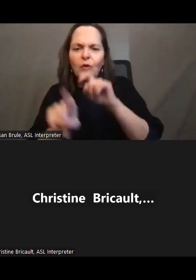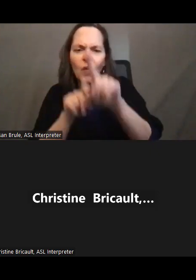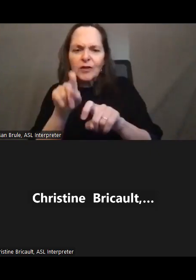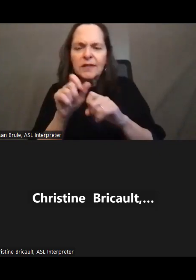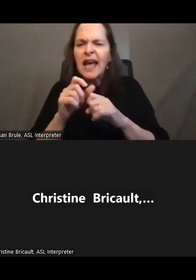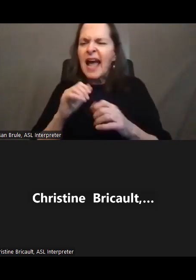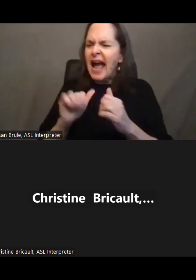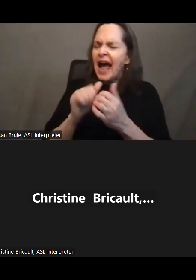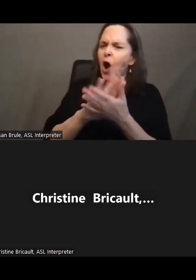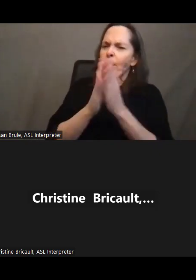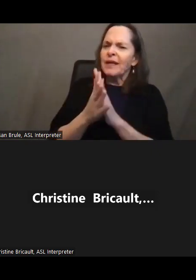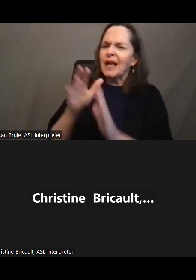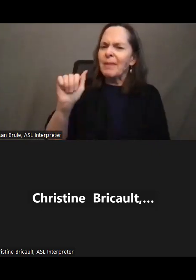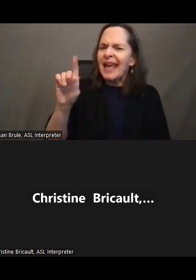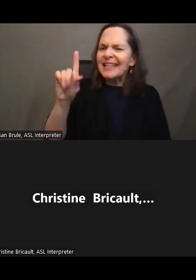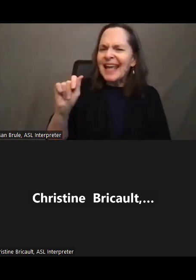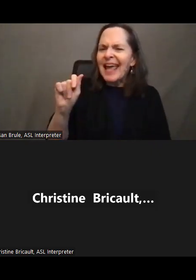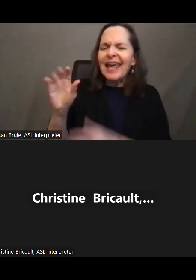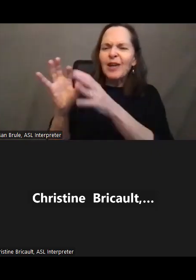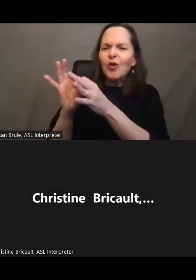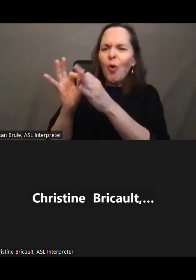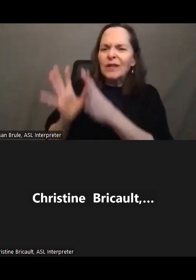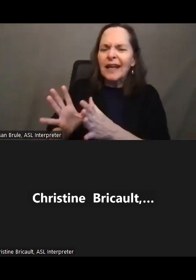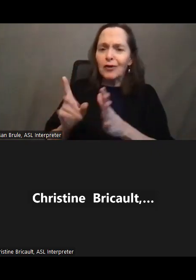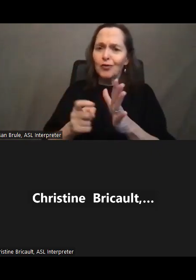Something like a minimum knowledge or a certification? If an ADA Coordinator is poorly informed or acts counter to the intent of the role, is there recourse for